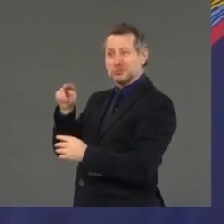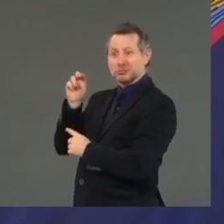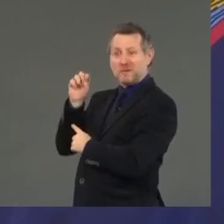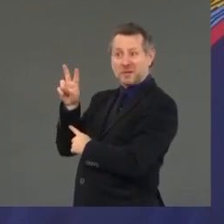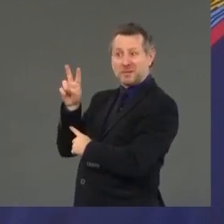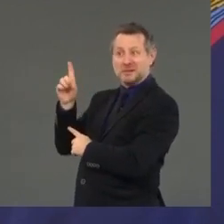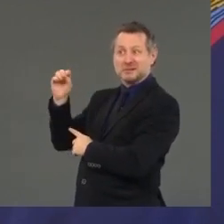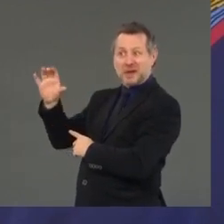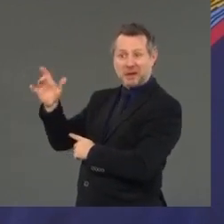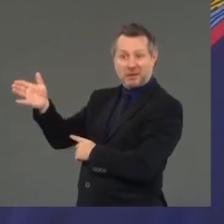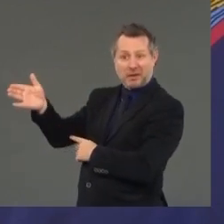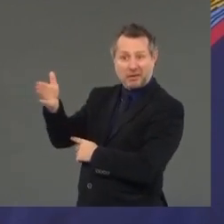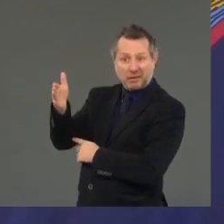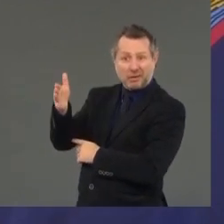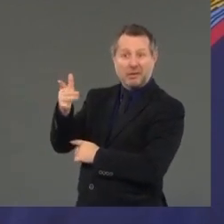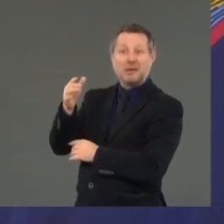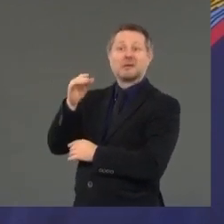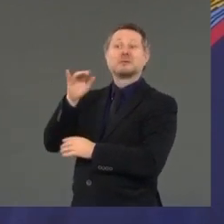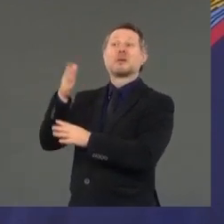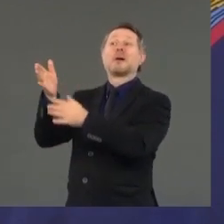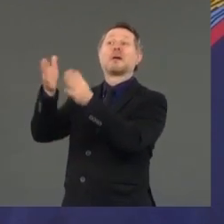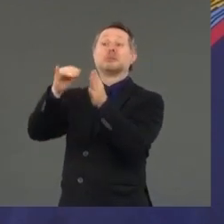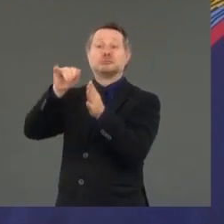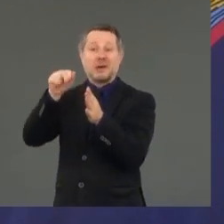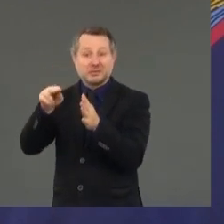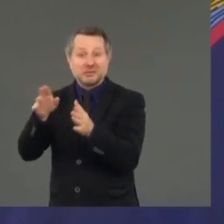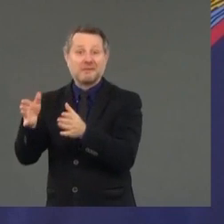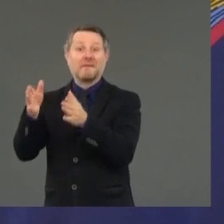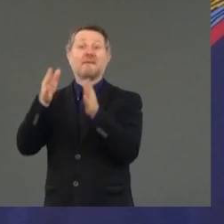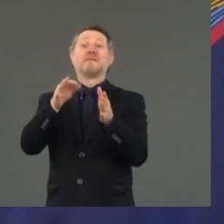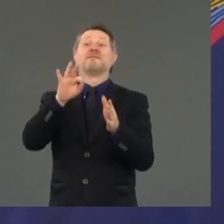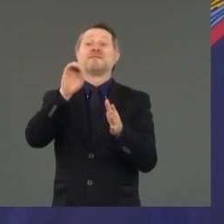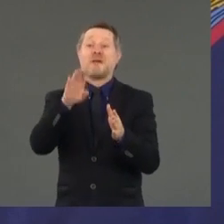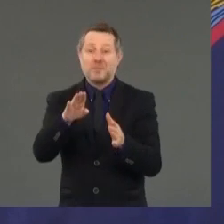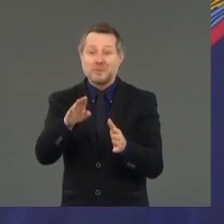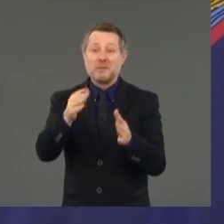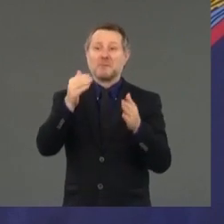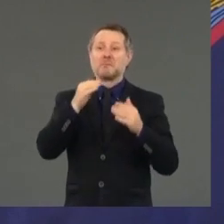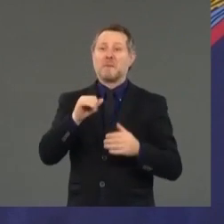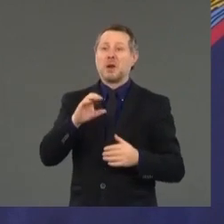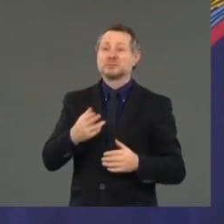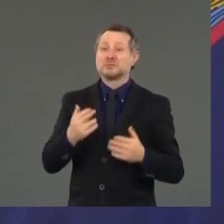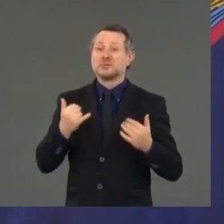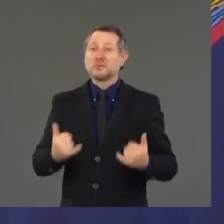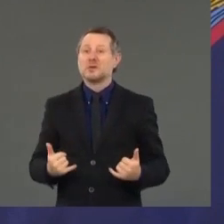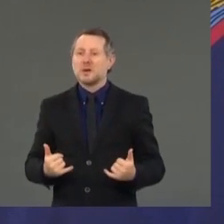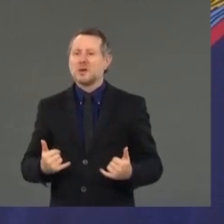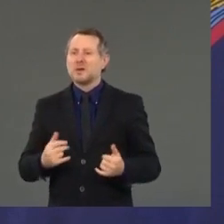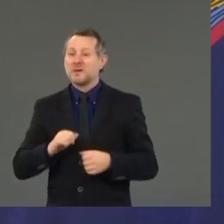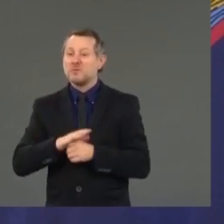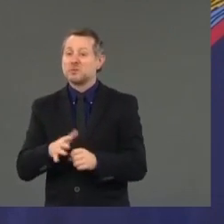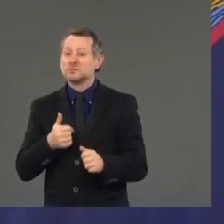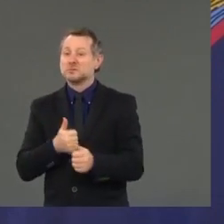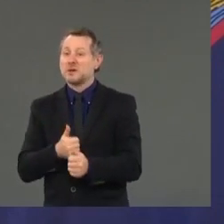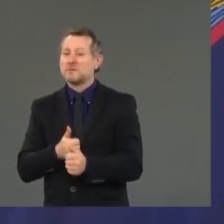16th, STARTS IN CHINA NOVEMBER -- DECEMBER, YOU THEN